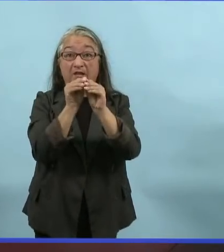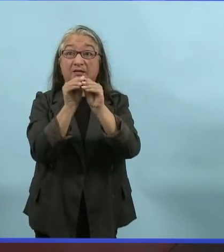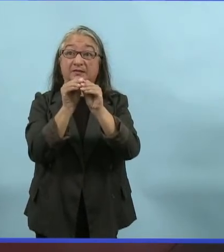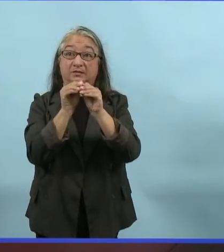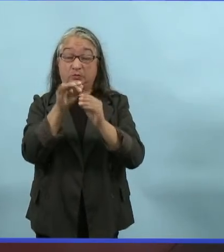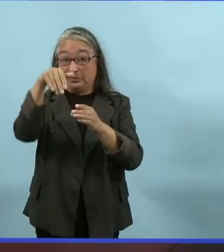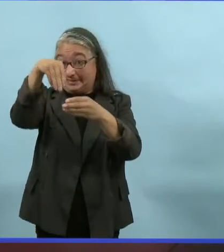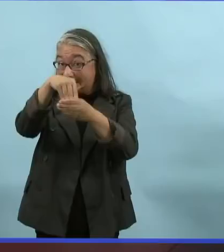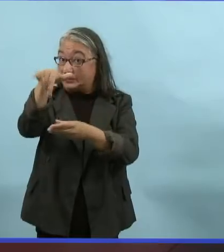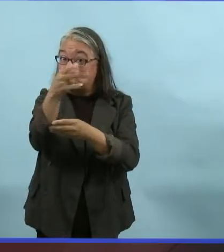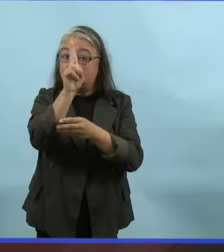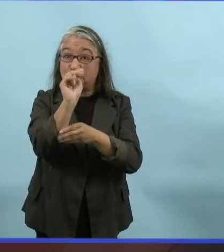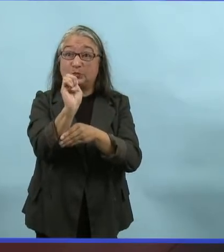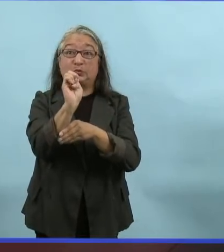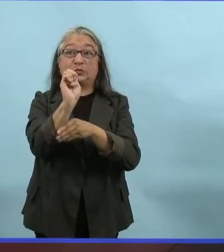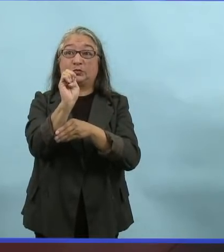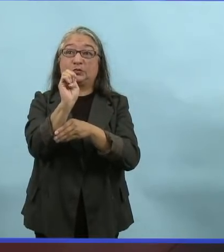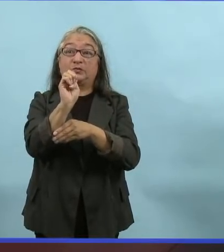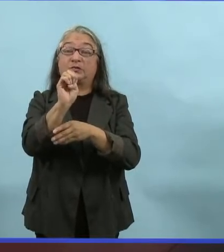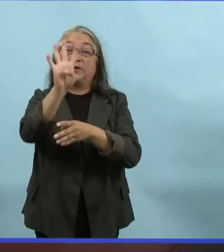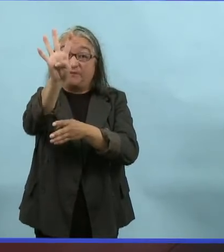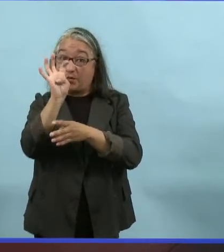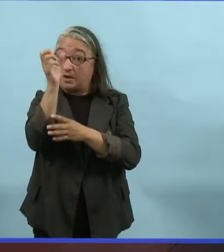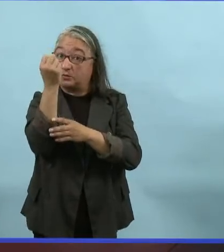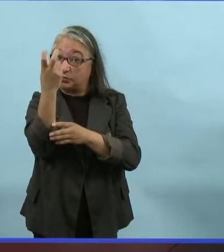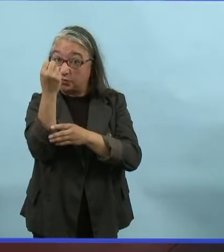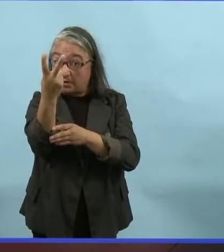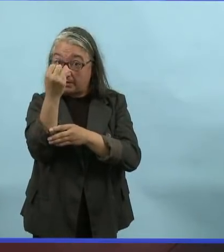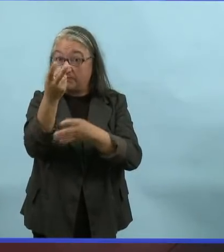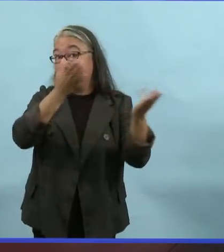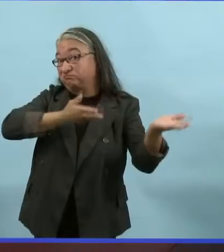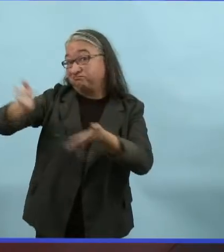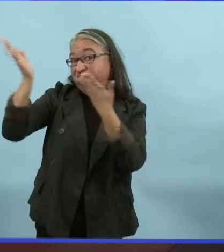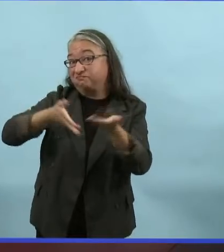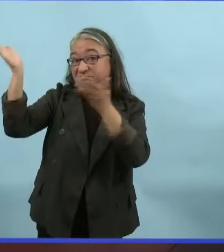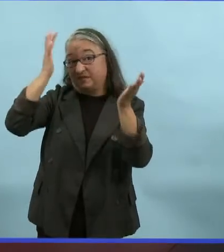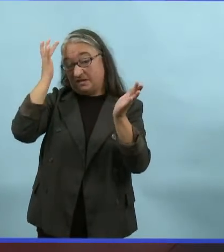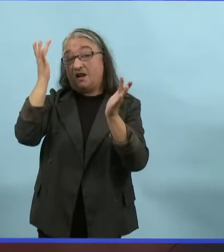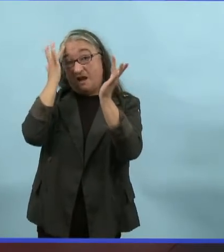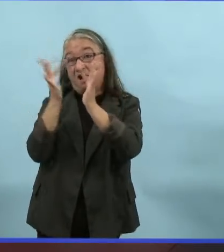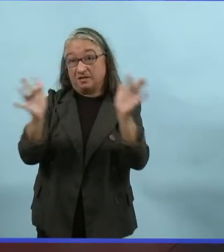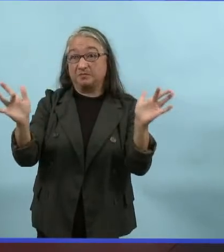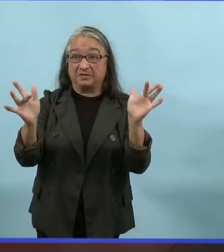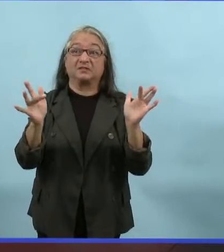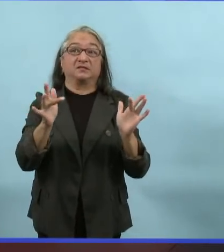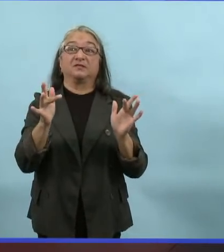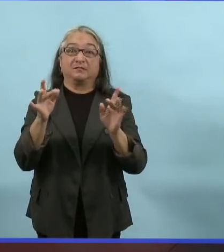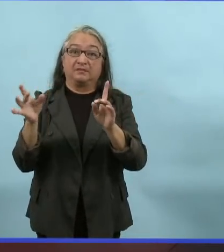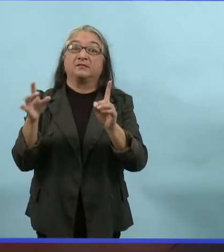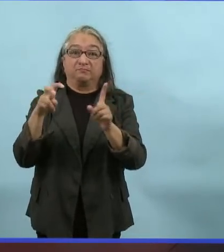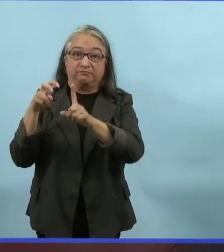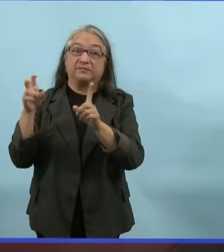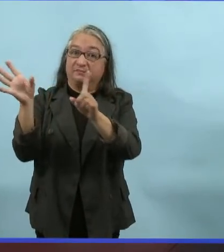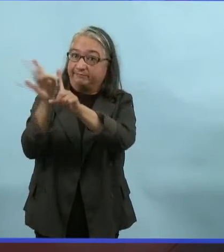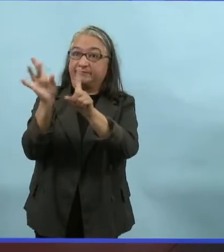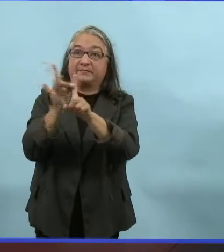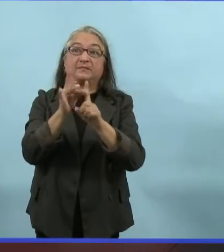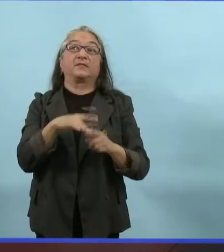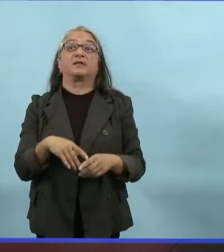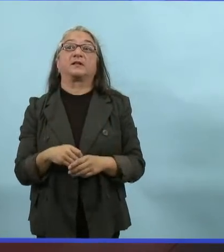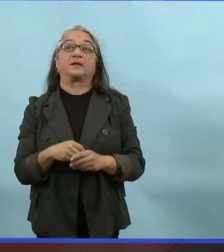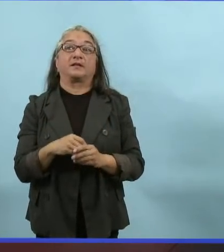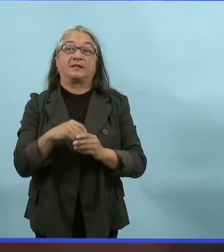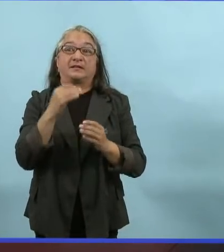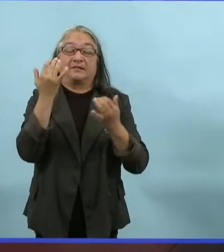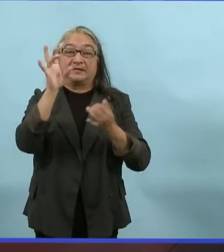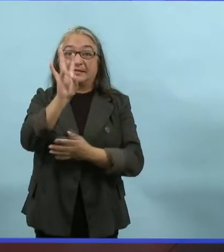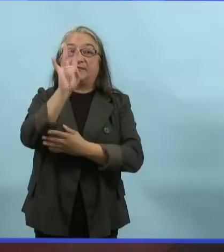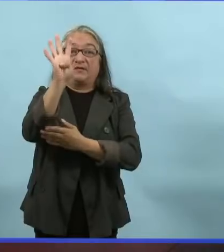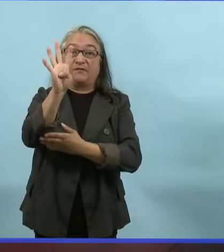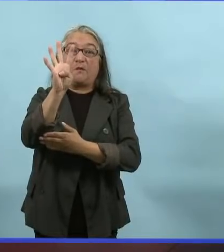of those admissions 74 had no vaccine dose 22 percent had one dose but the positive test